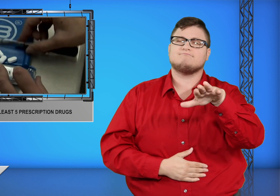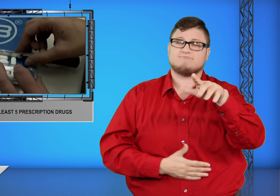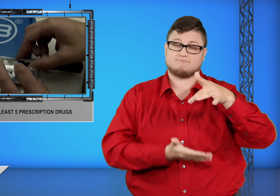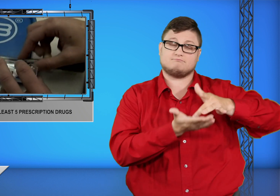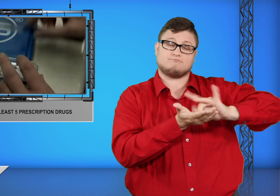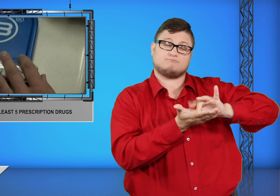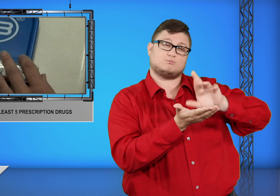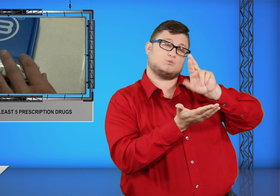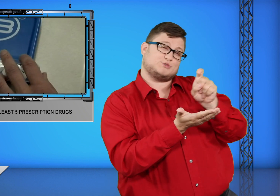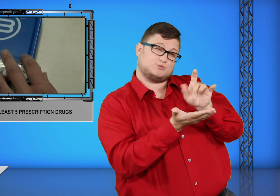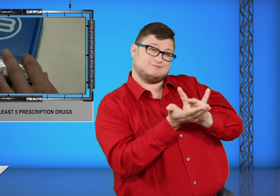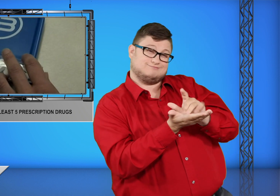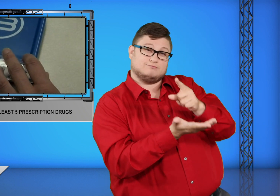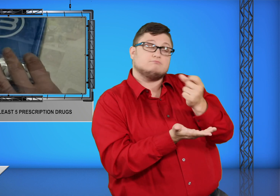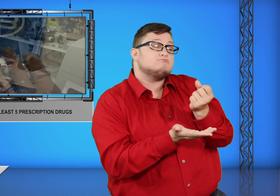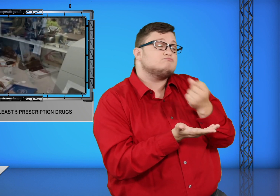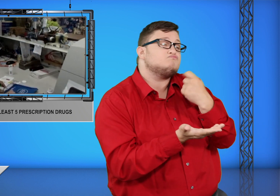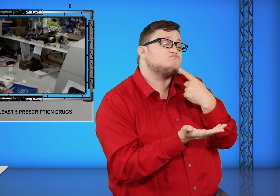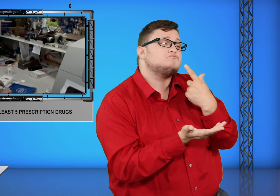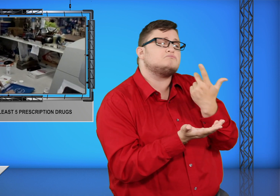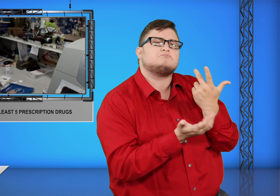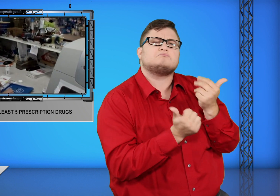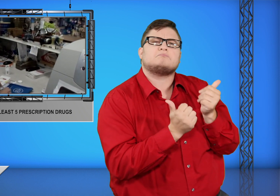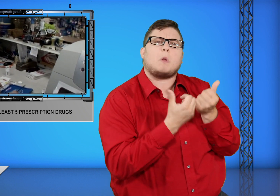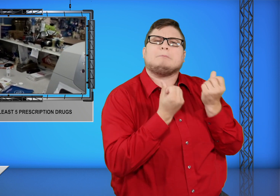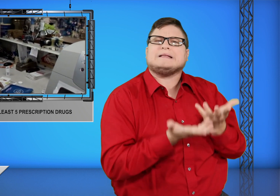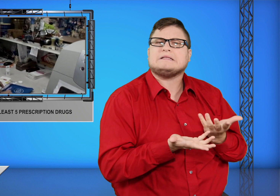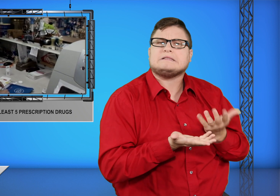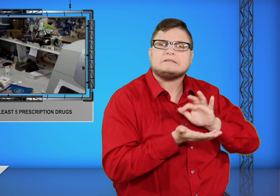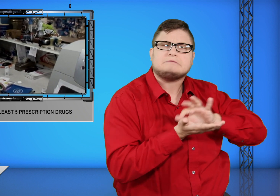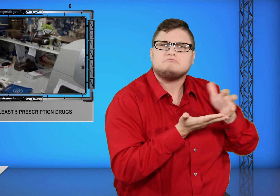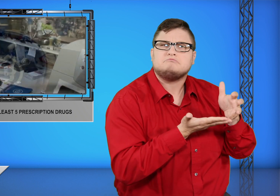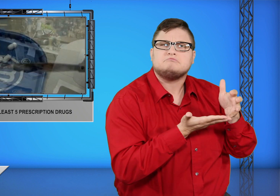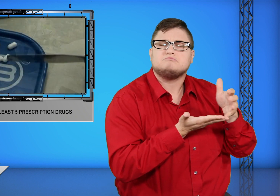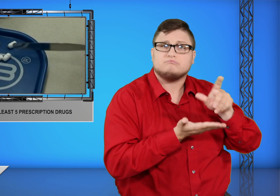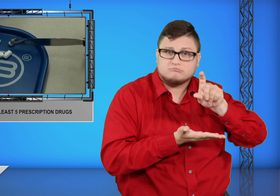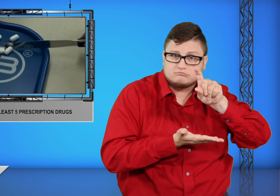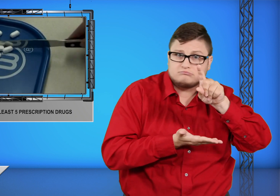How many prescription drugs do you take?